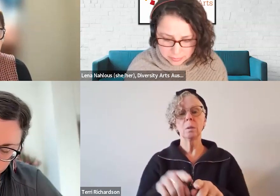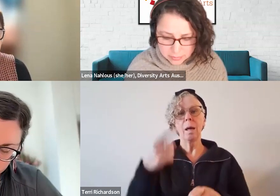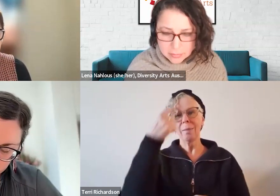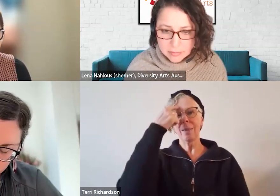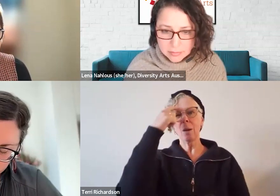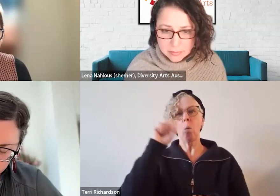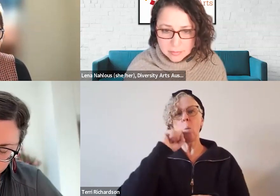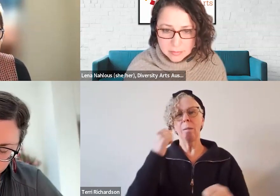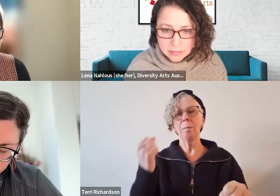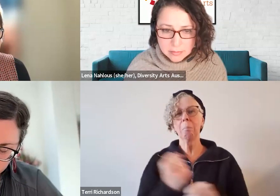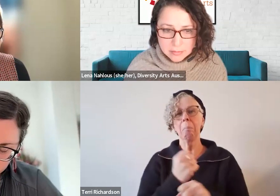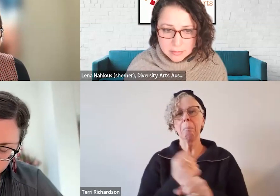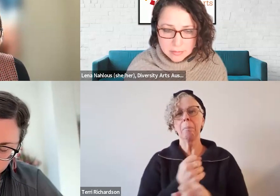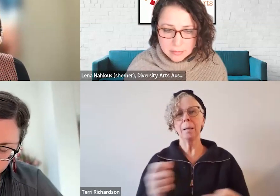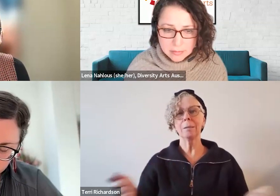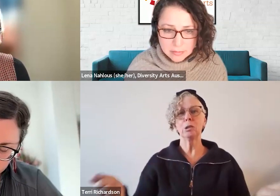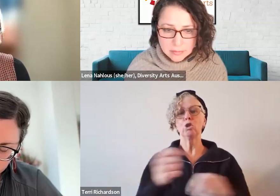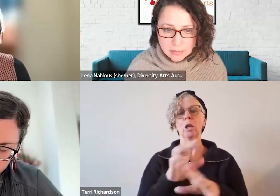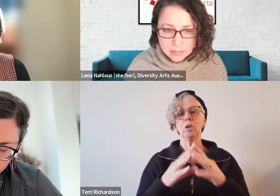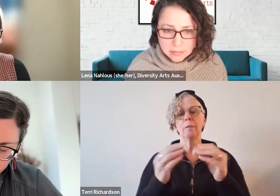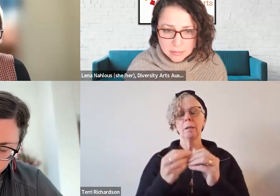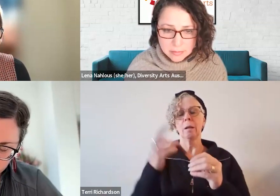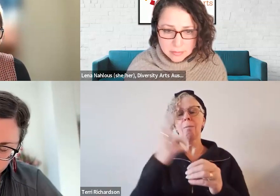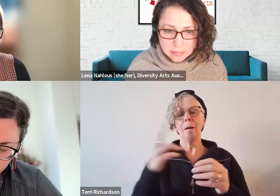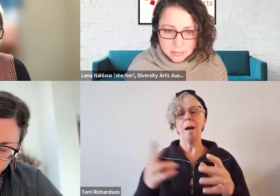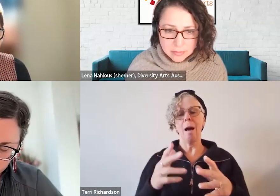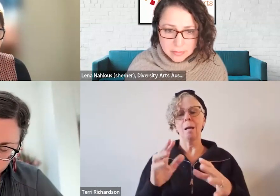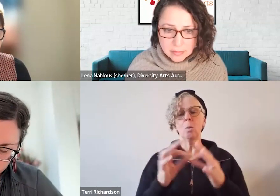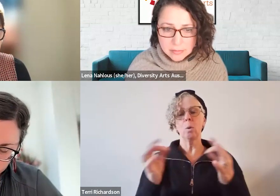those arts organisations who haven't got on board.